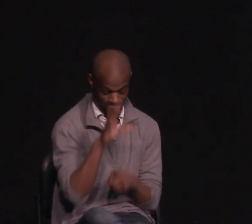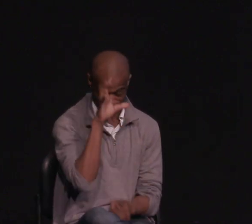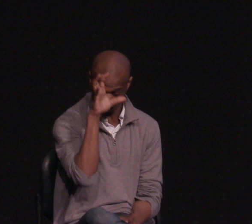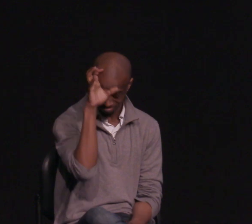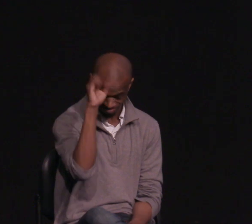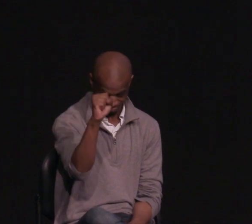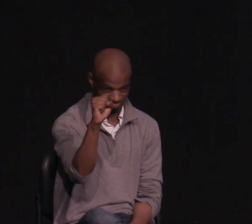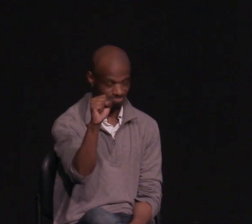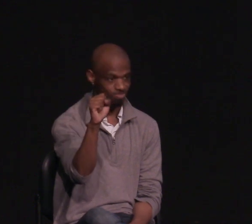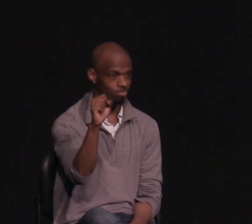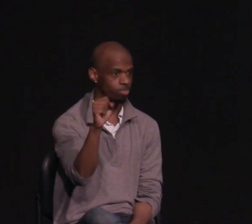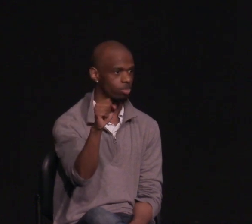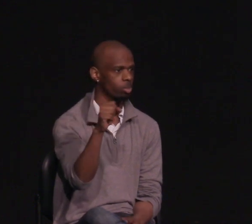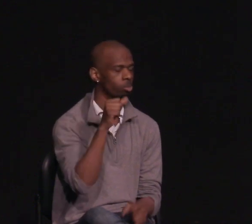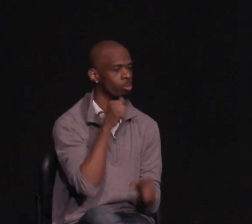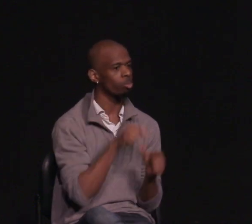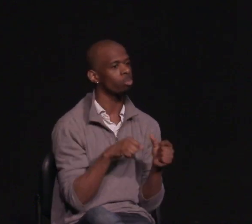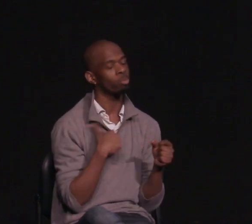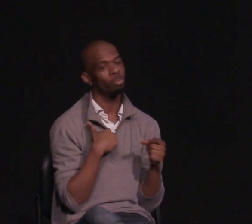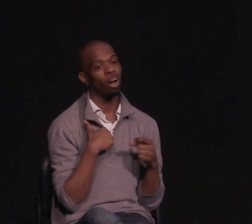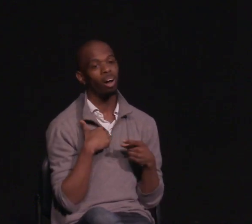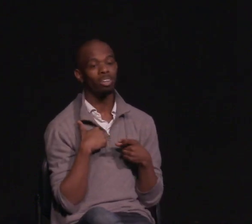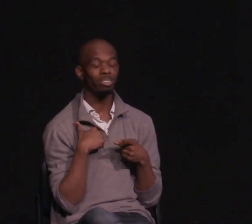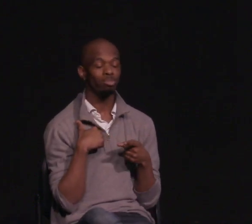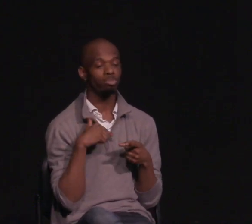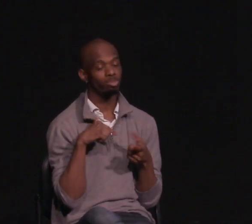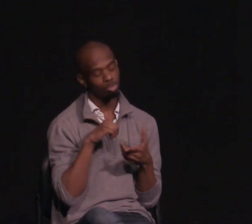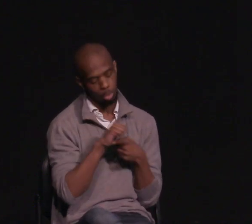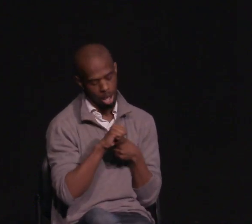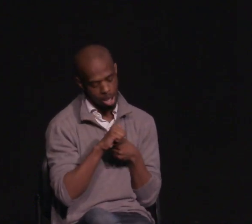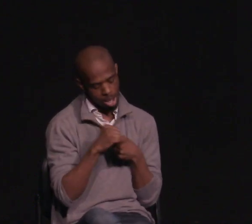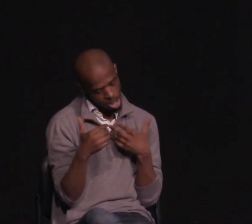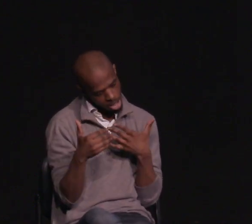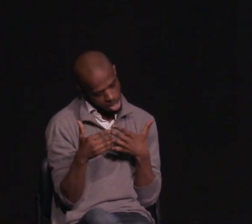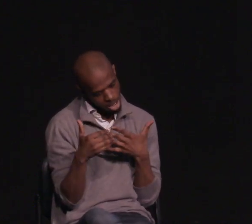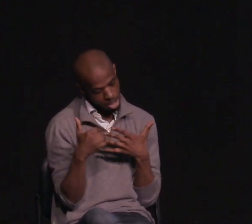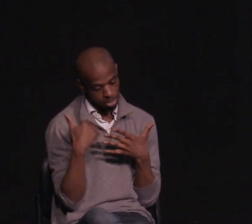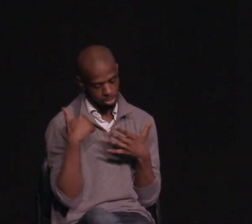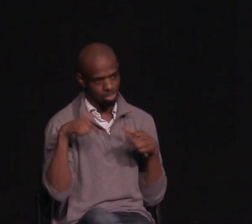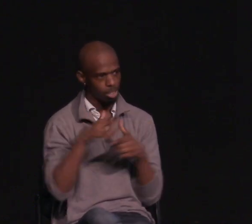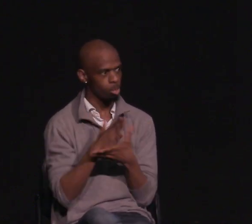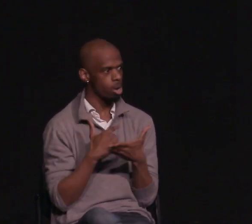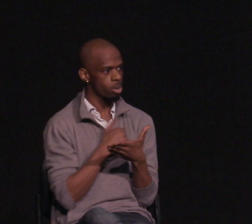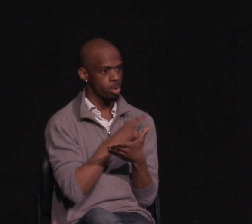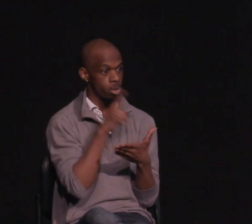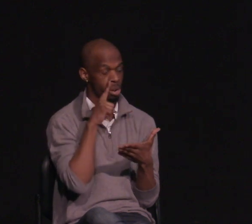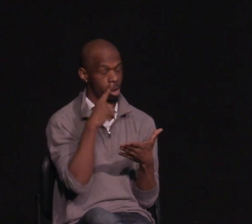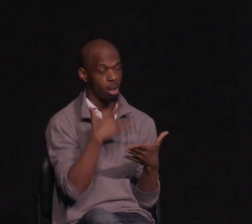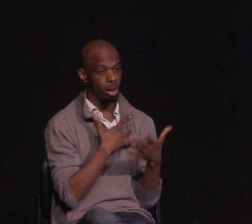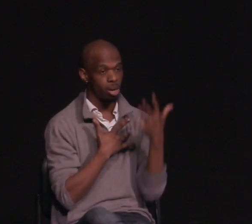When I was practicing, this is where I broke down when I was practicing at home. I told my wife, "Hopefully I get out of the car and out the way